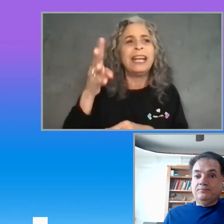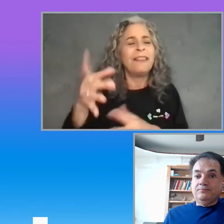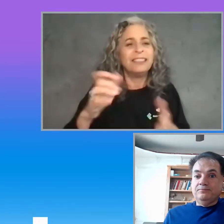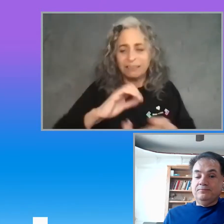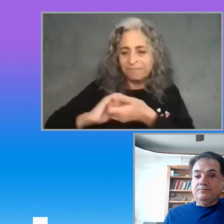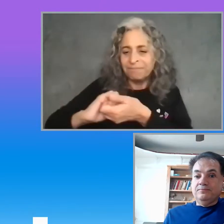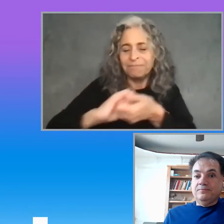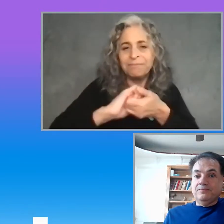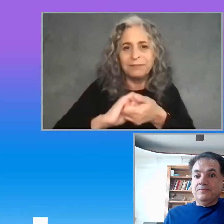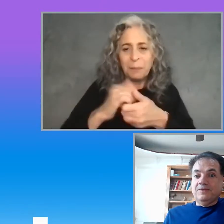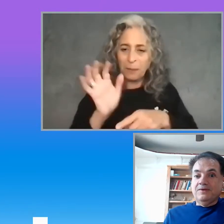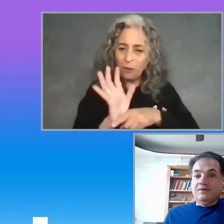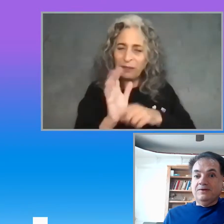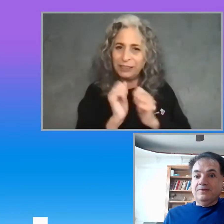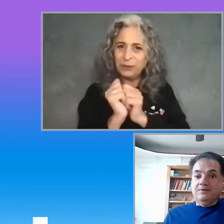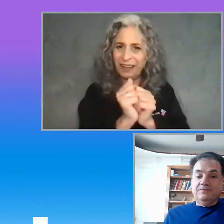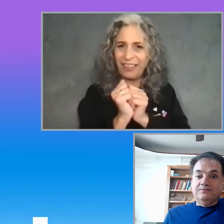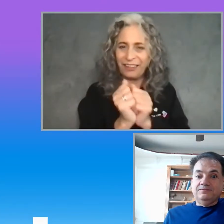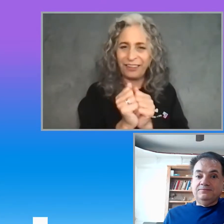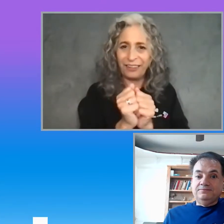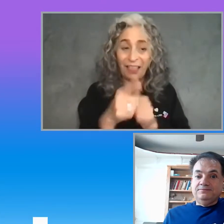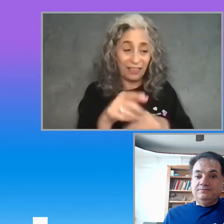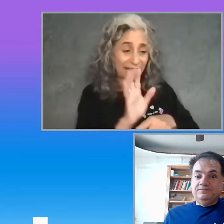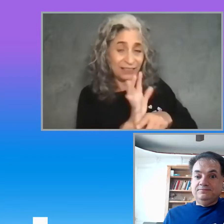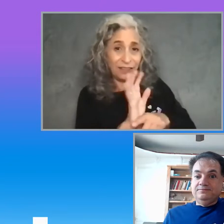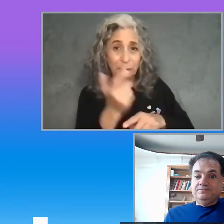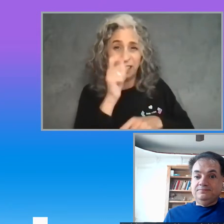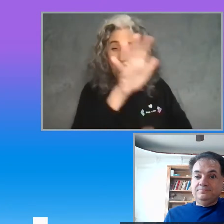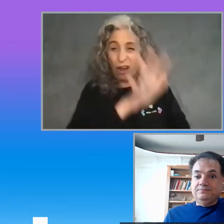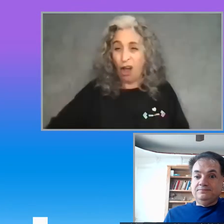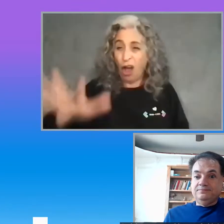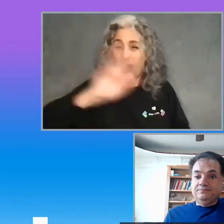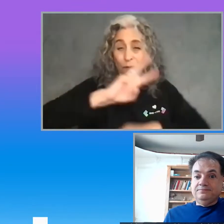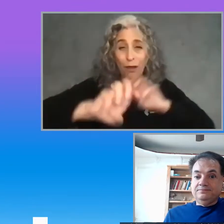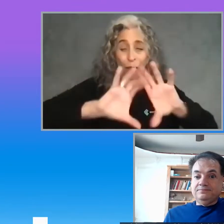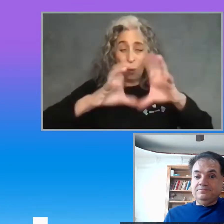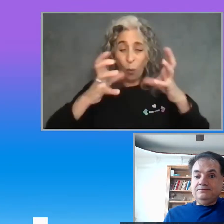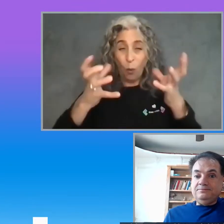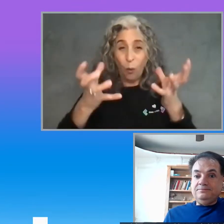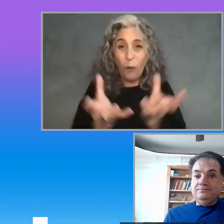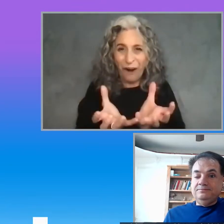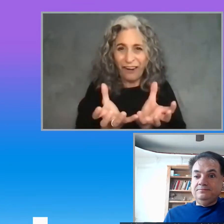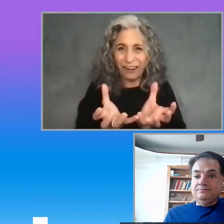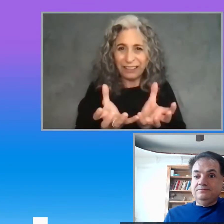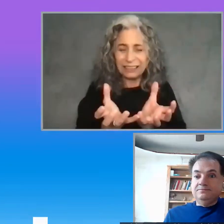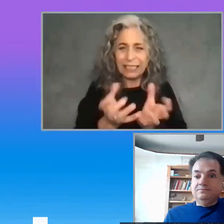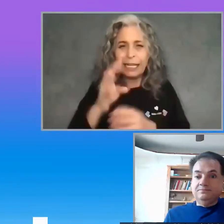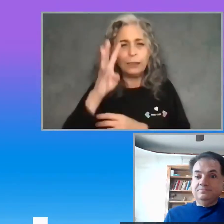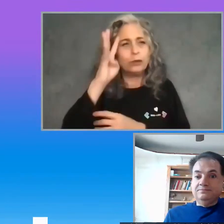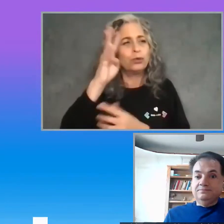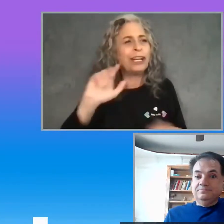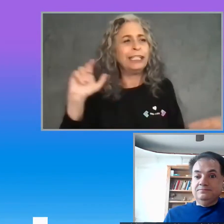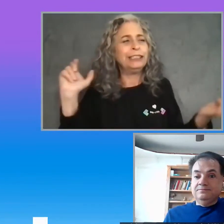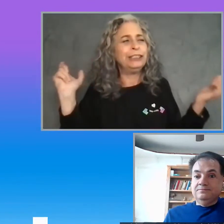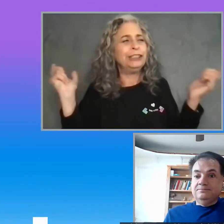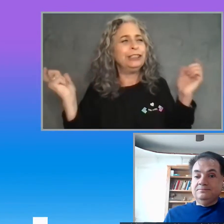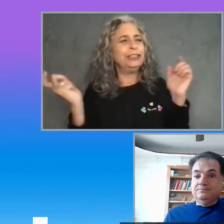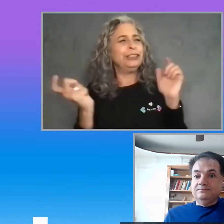collaboration. So and this film has been seen all over the